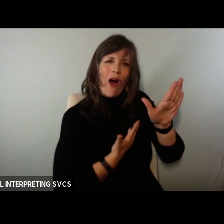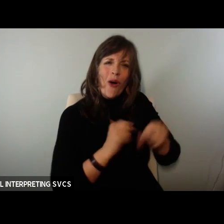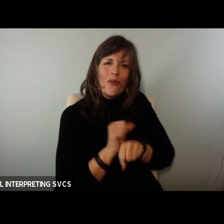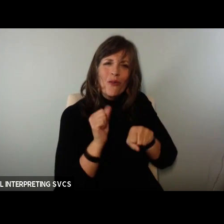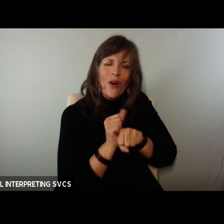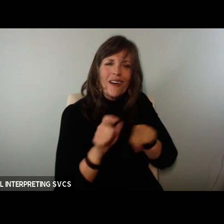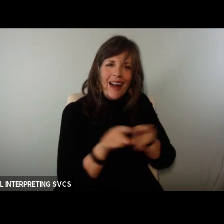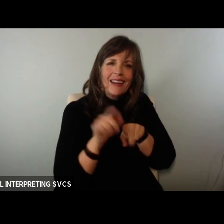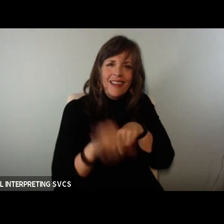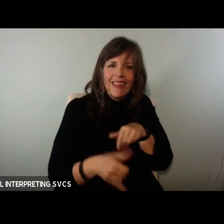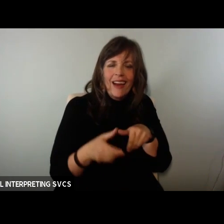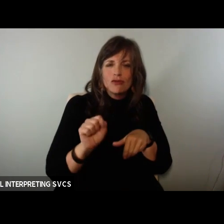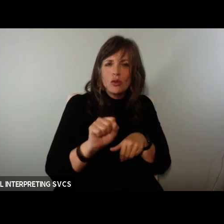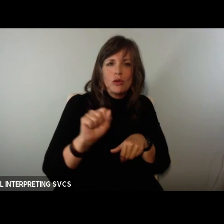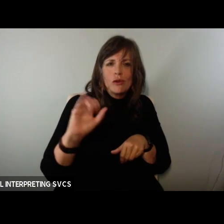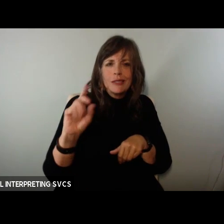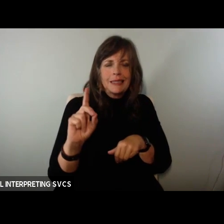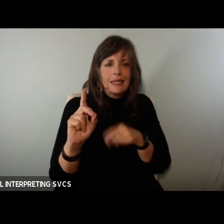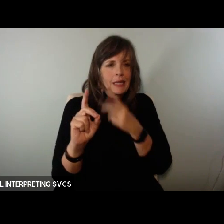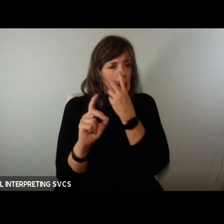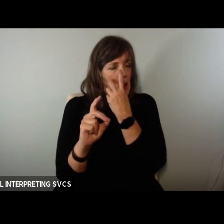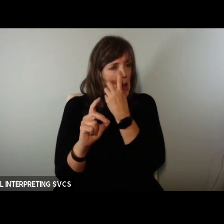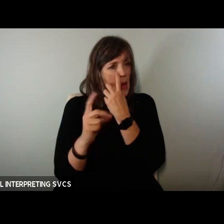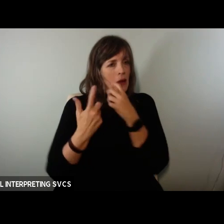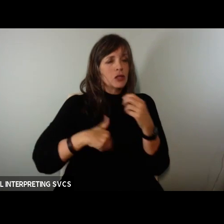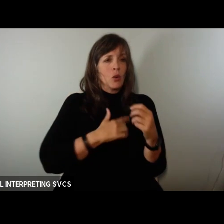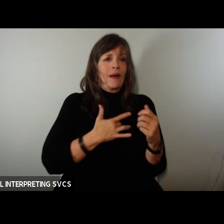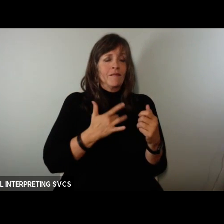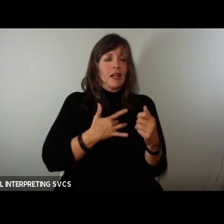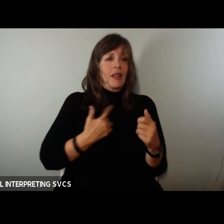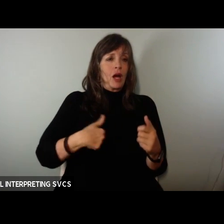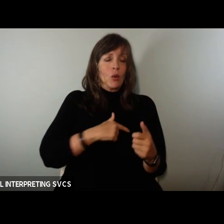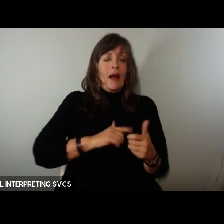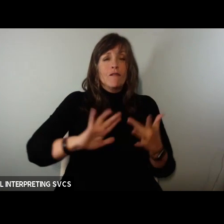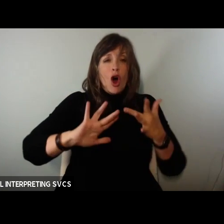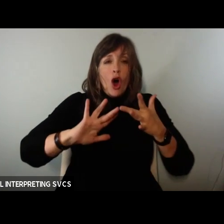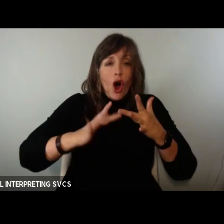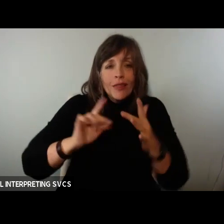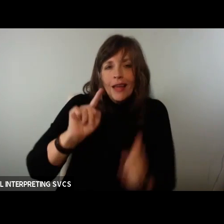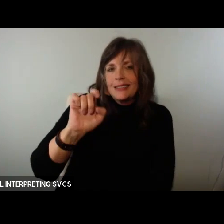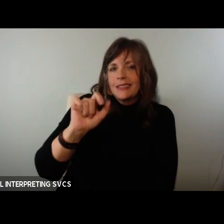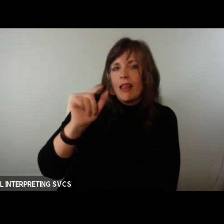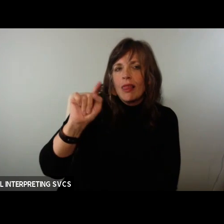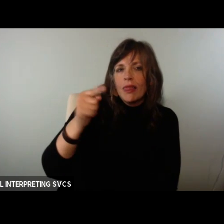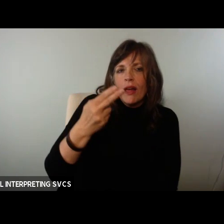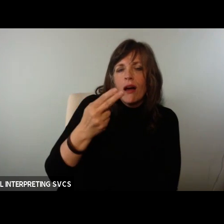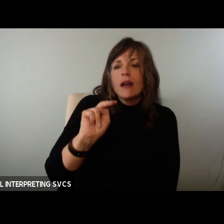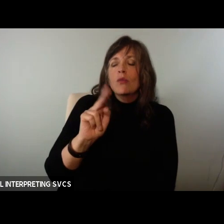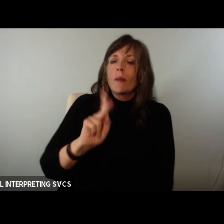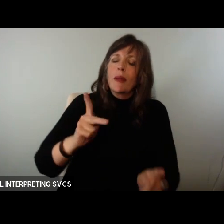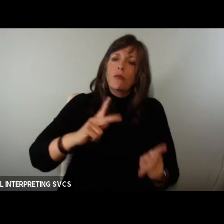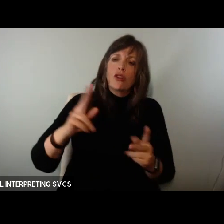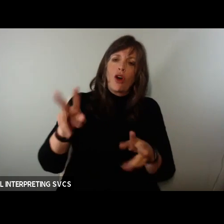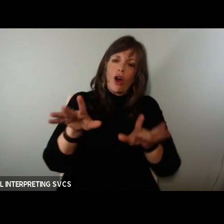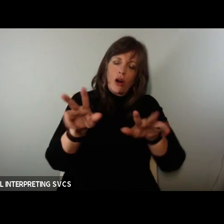that's going to be like an online telethon and people are recording their performances. And we're gonna have announcers talking about it,